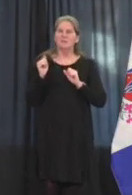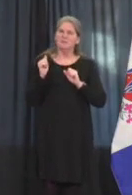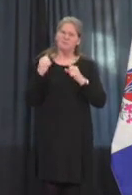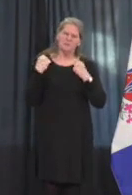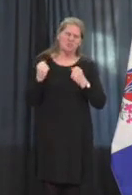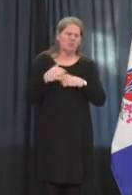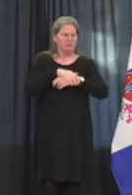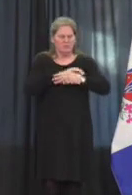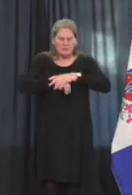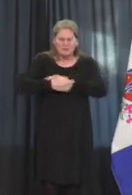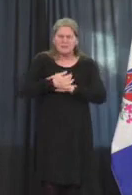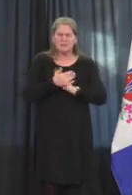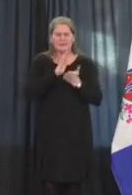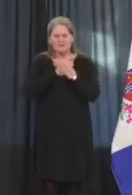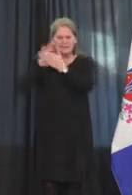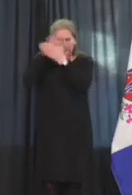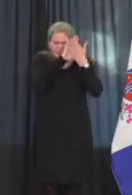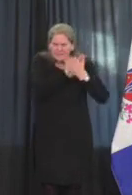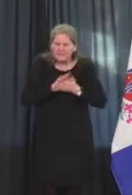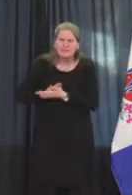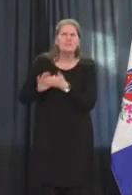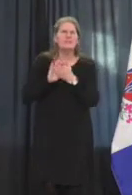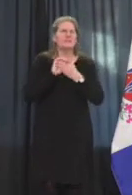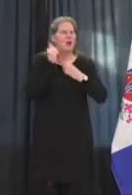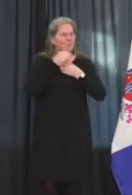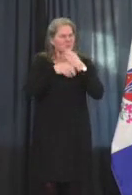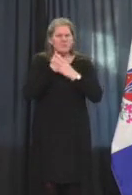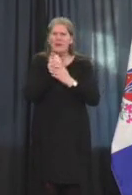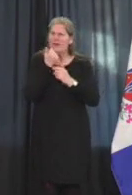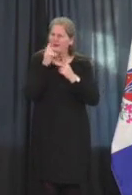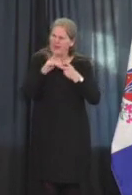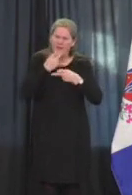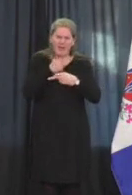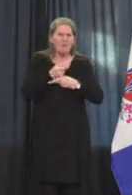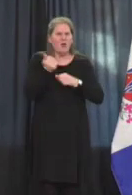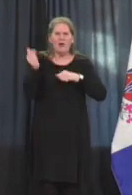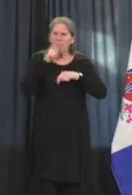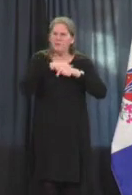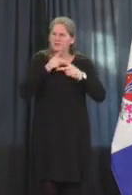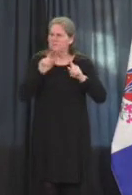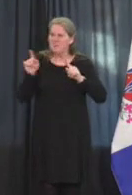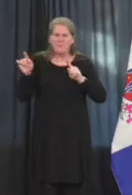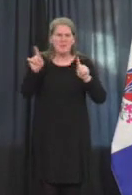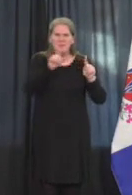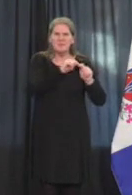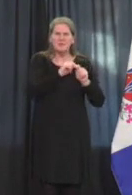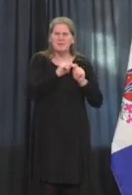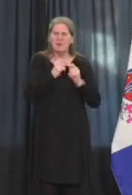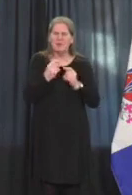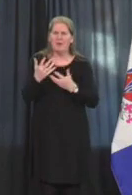THAT OUR HANDS ARE BEING WASHED, THAT WE'RE CAREFUL WHERE WE GO AND THAT WE'RE CAREFUL ABOUT THE AMOUNT OF PEOPLE THAT WE INTERACT WITH.